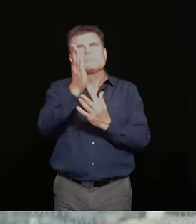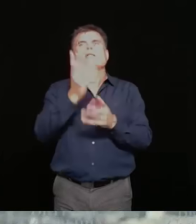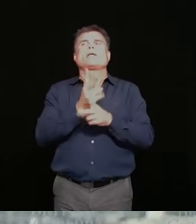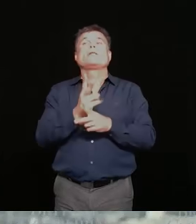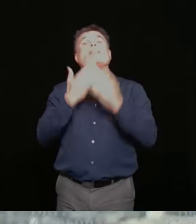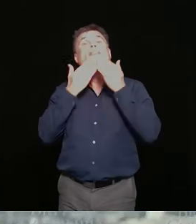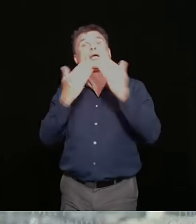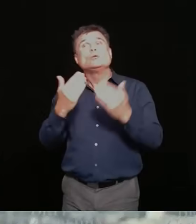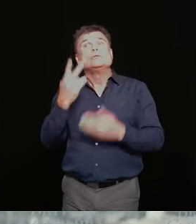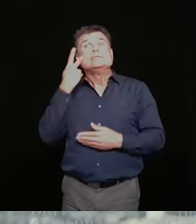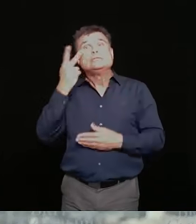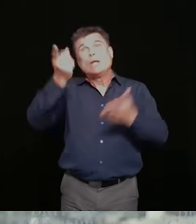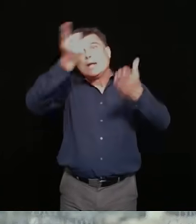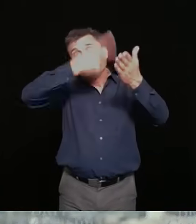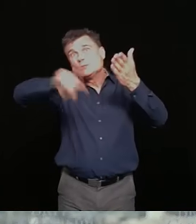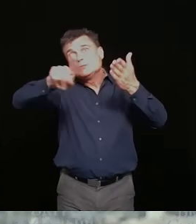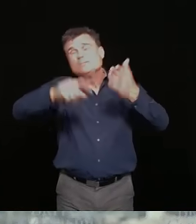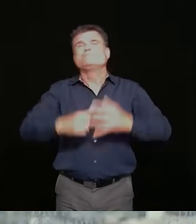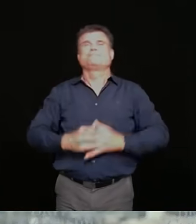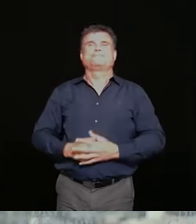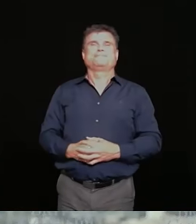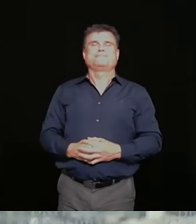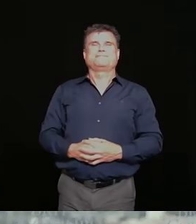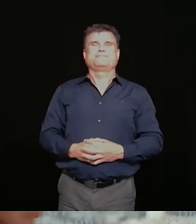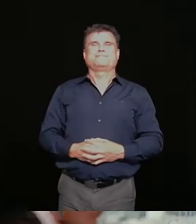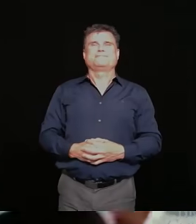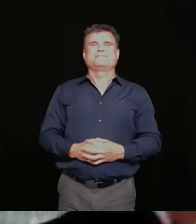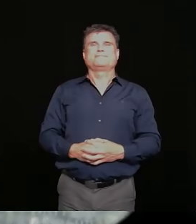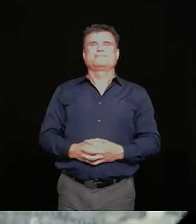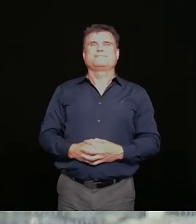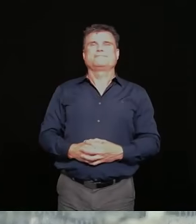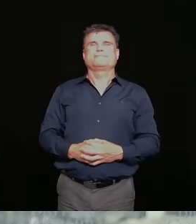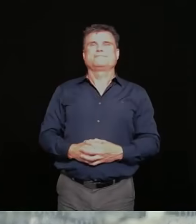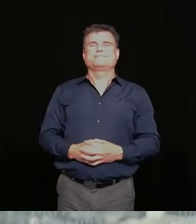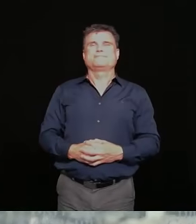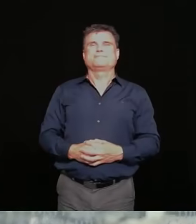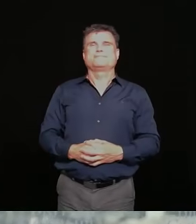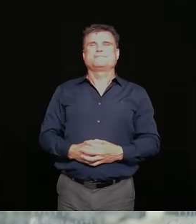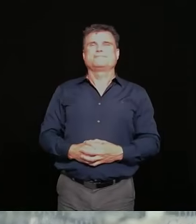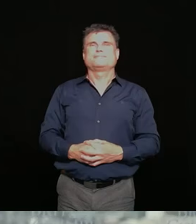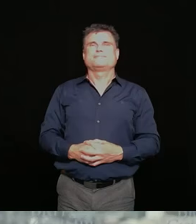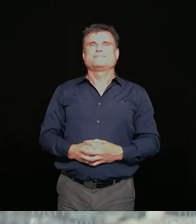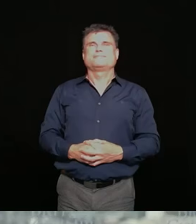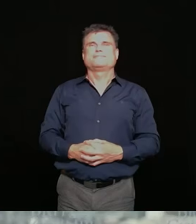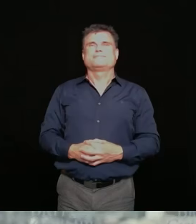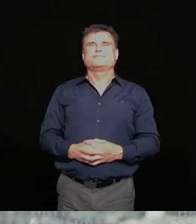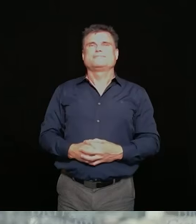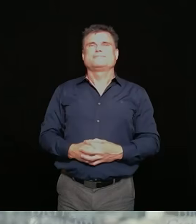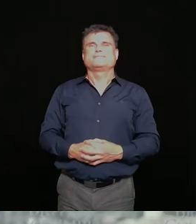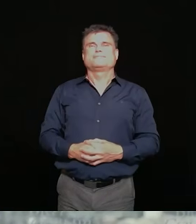we have it with an ability to bend that curve down and what it tells us is yes what